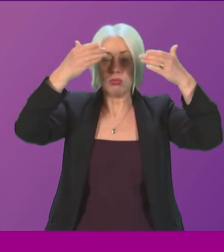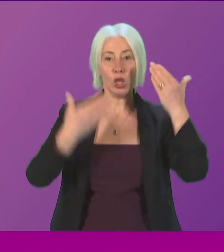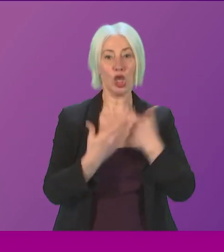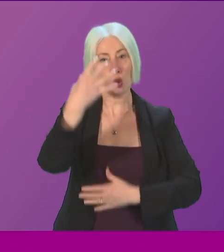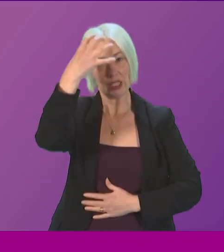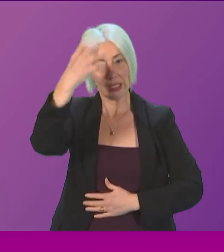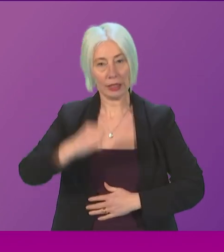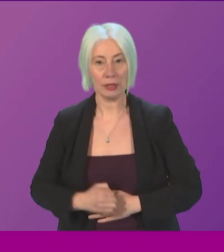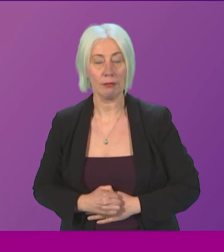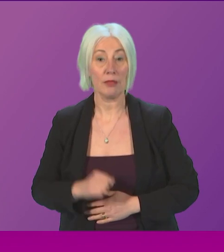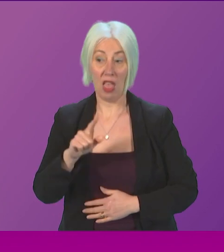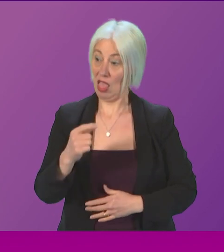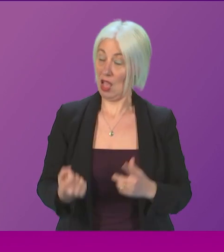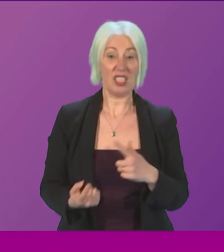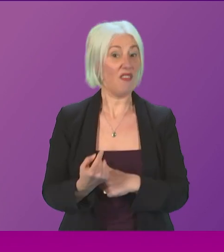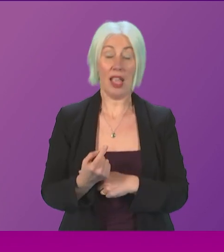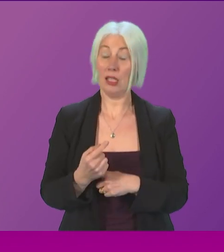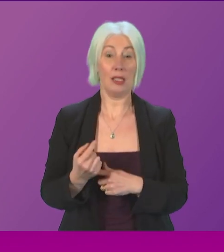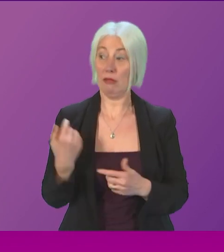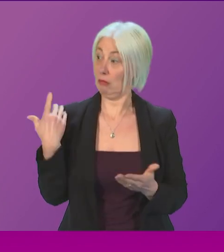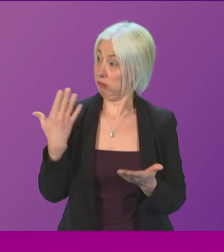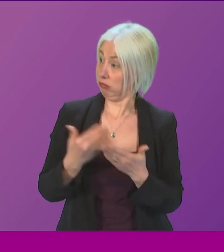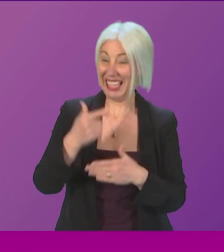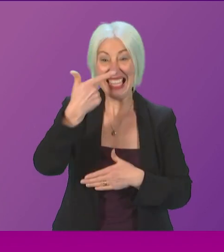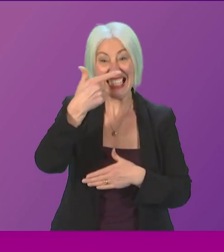That event has not happened in this country for 70 years.